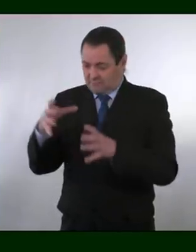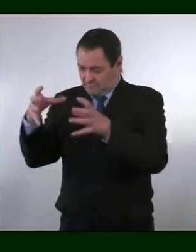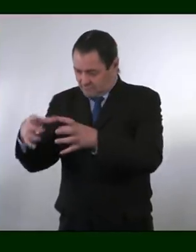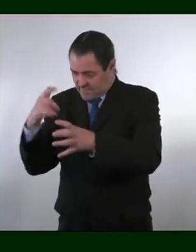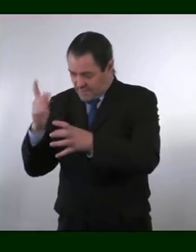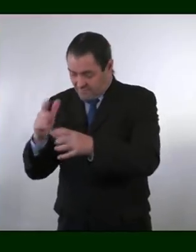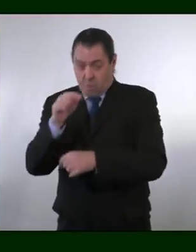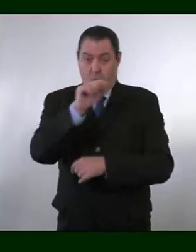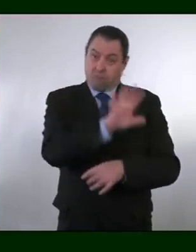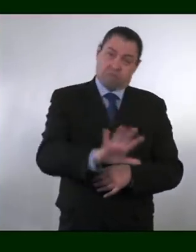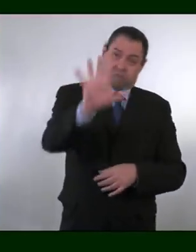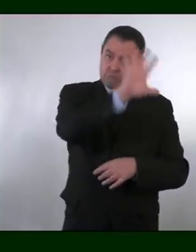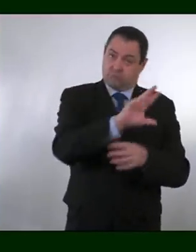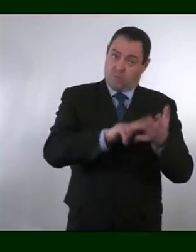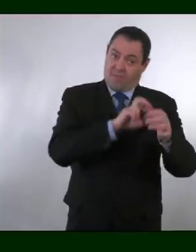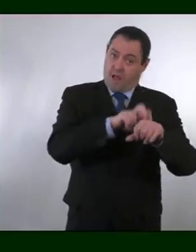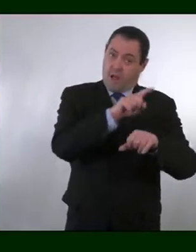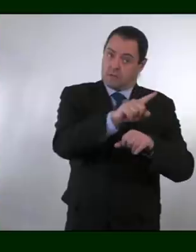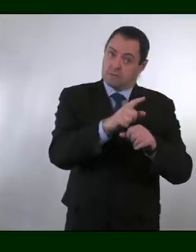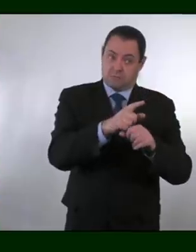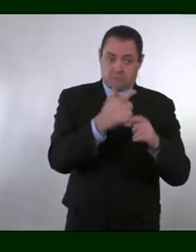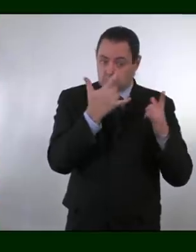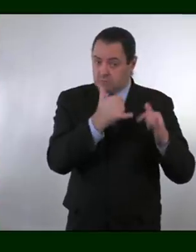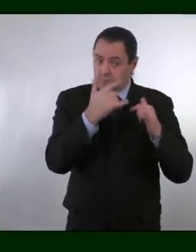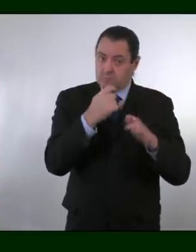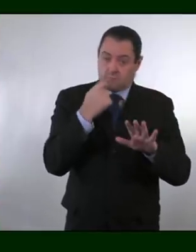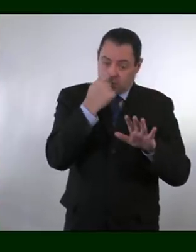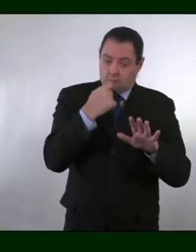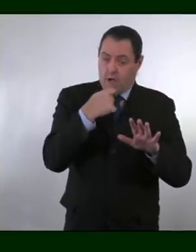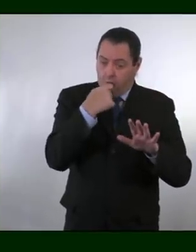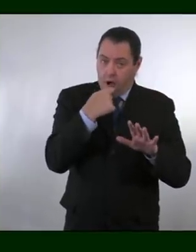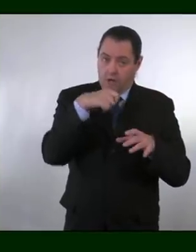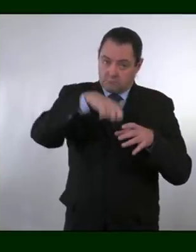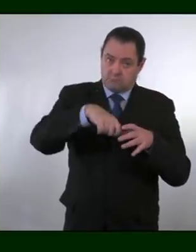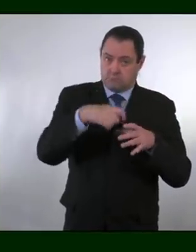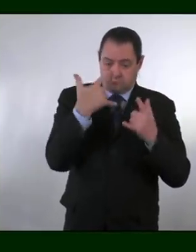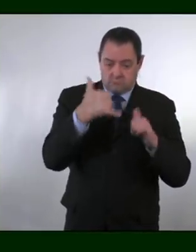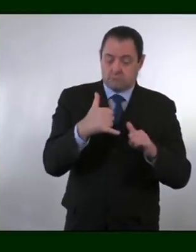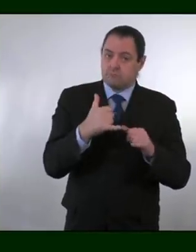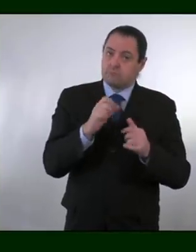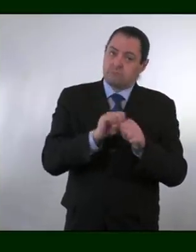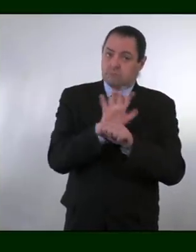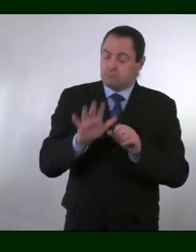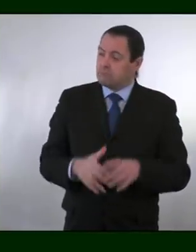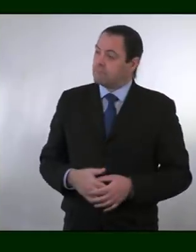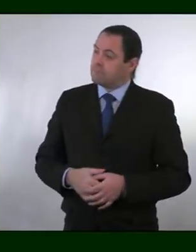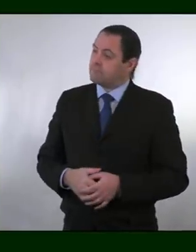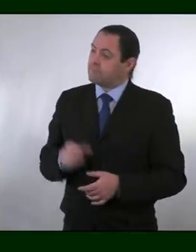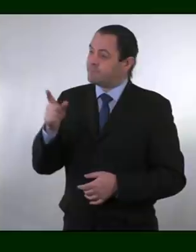large-scale covid testing? >>The Prime Minister I thank the right hon. Gentleman for his excellent proposal.